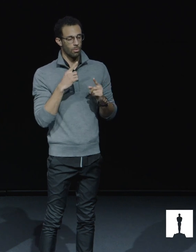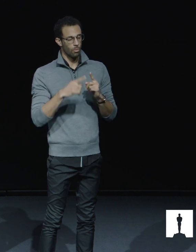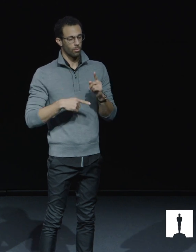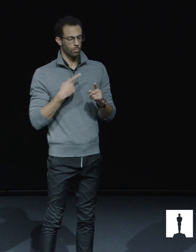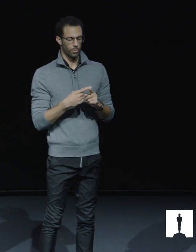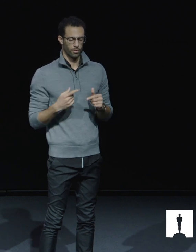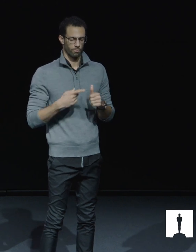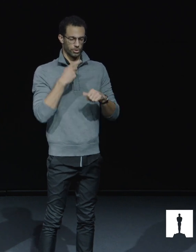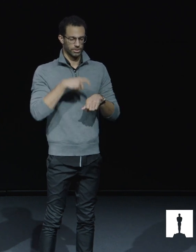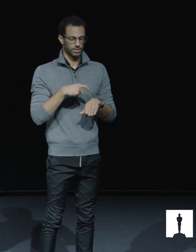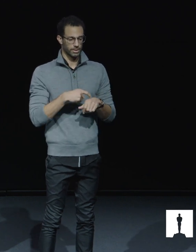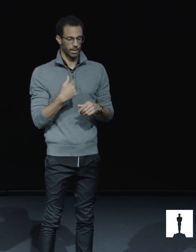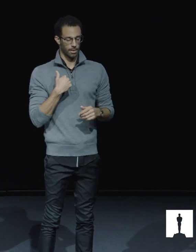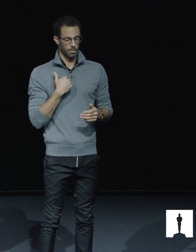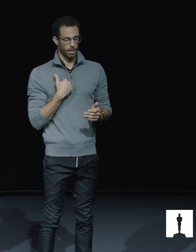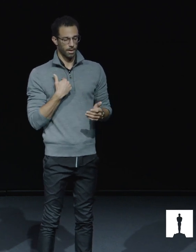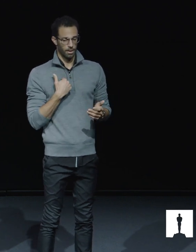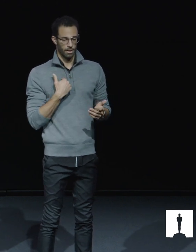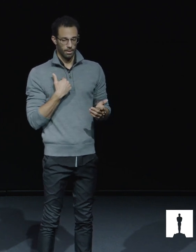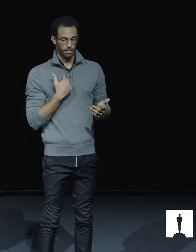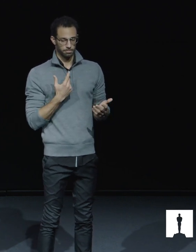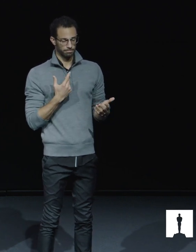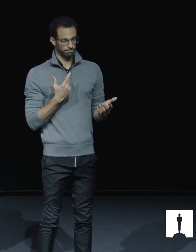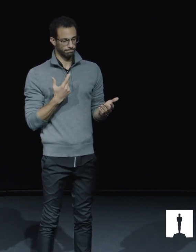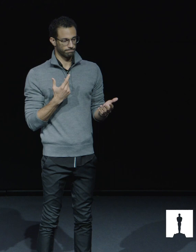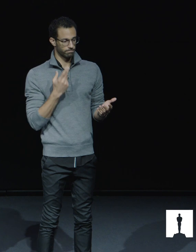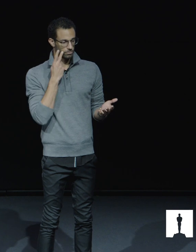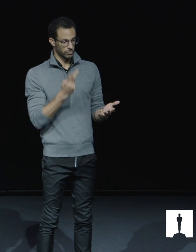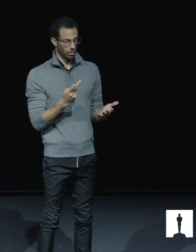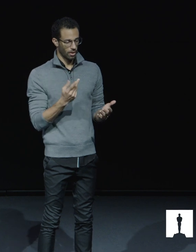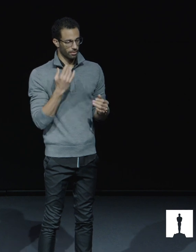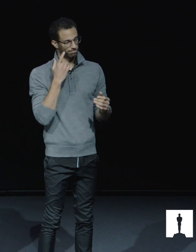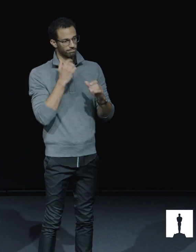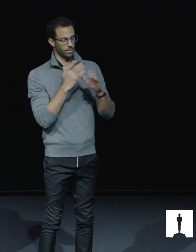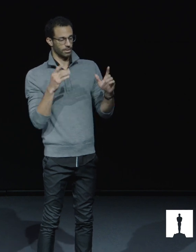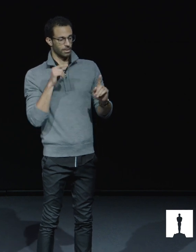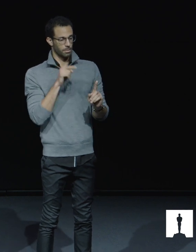I'd ever come across, I suppose, some sense of the idea of black film. And, you know,